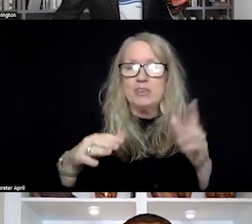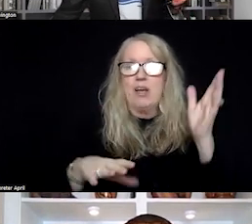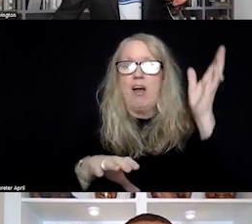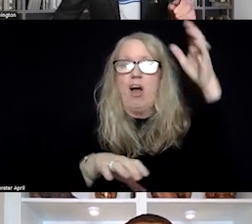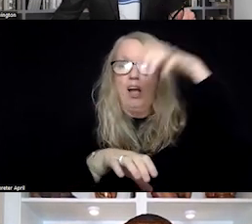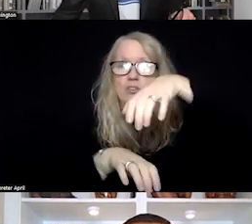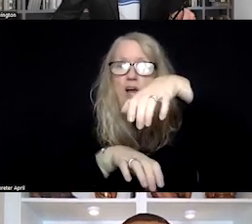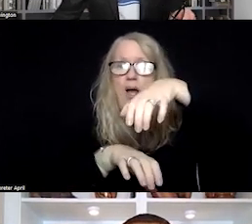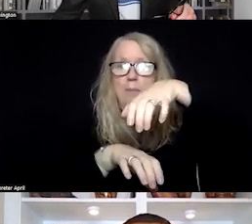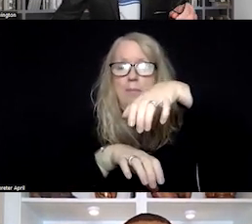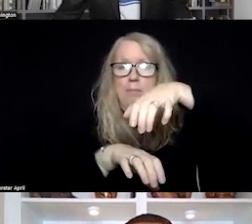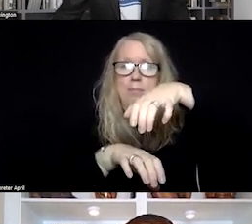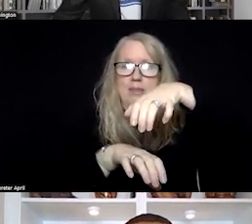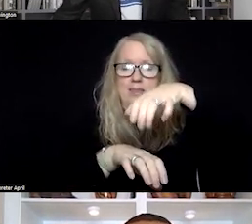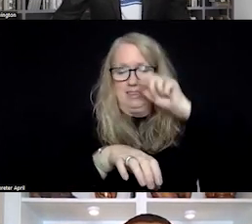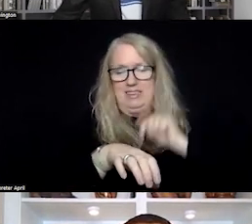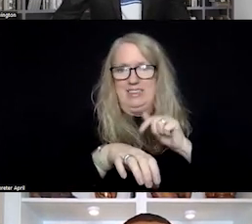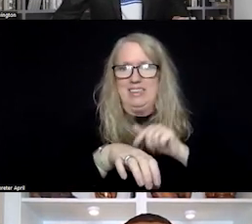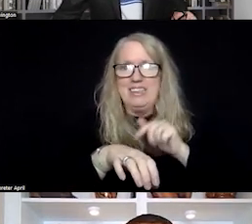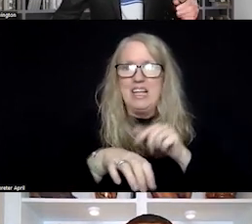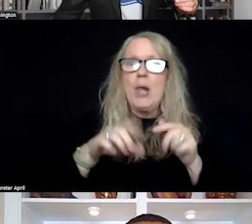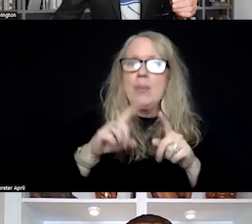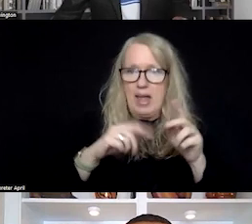THE HORIZON SUBSTANCE USE FACILITY USED TO BE AND THE